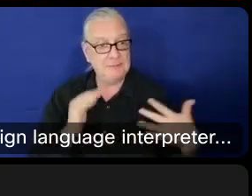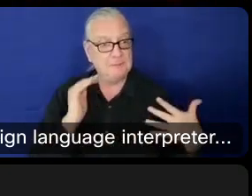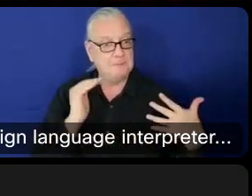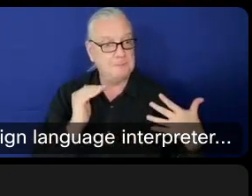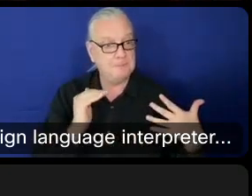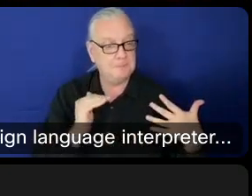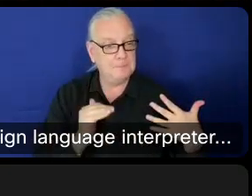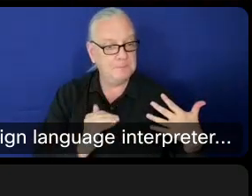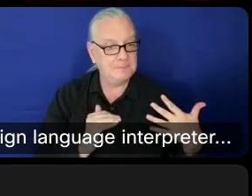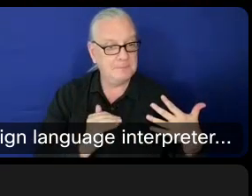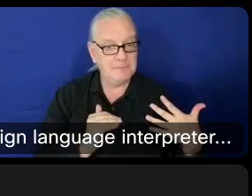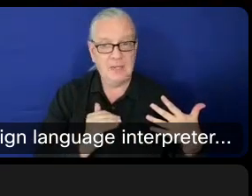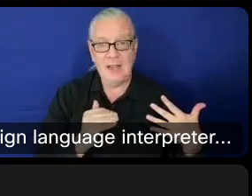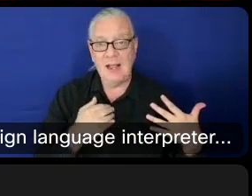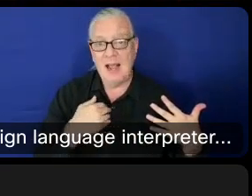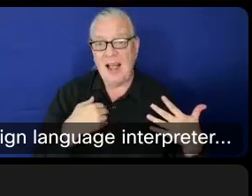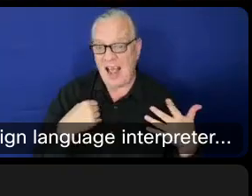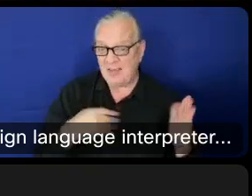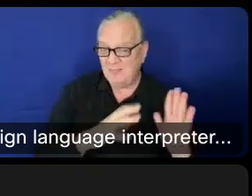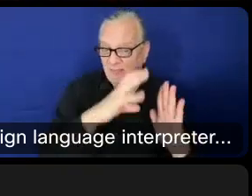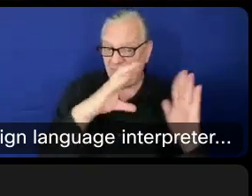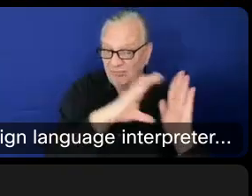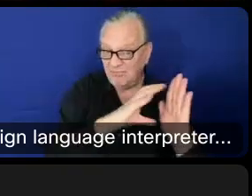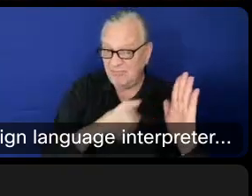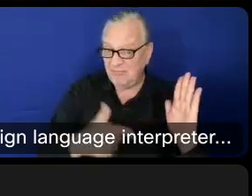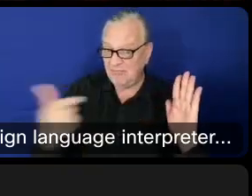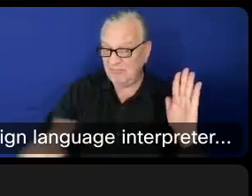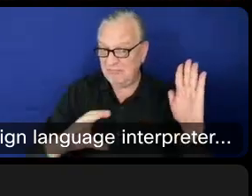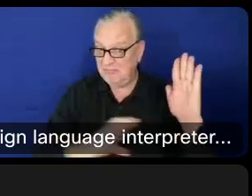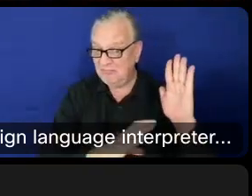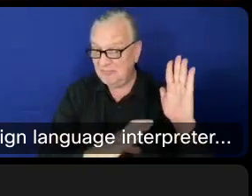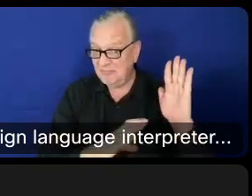Bridgette, if you don't mind, I'll do the first section. If you want to do the second section, unless you have a